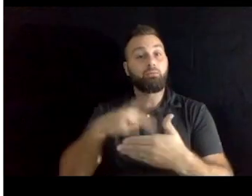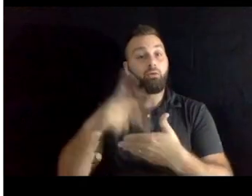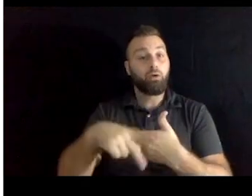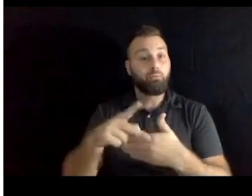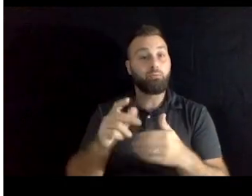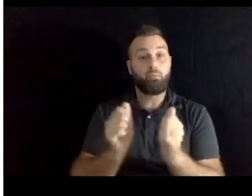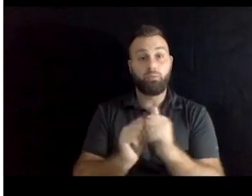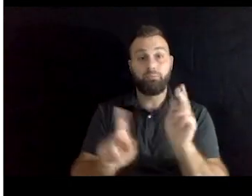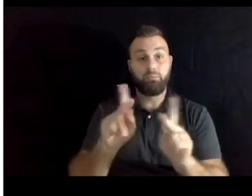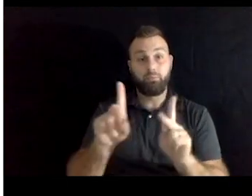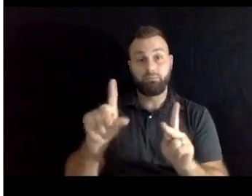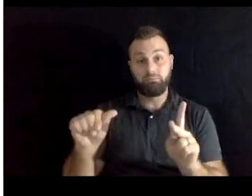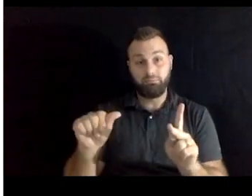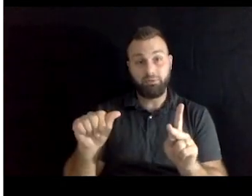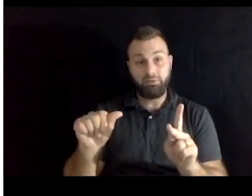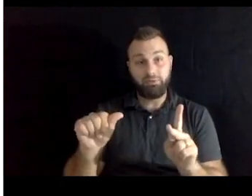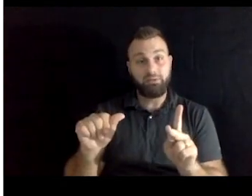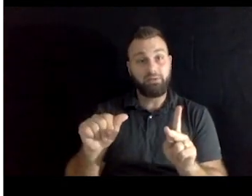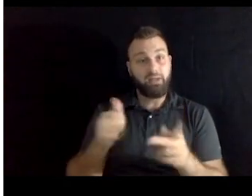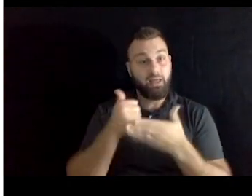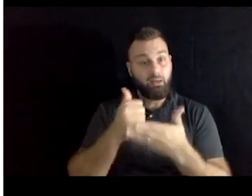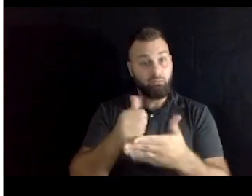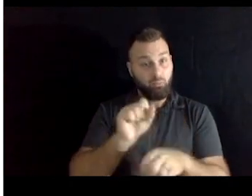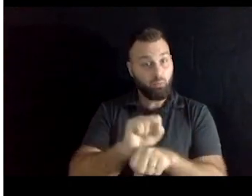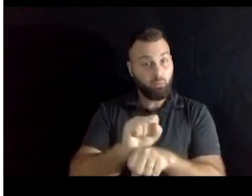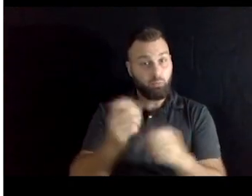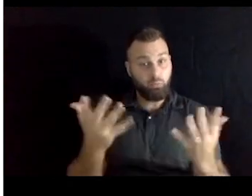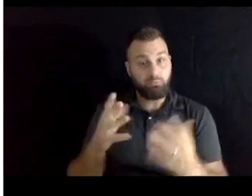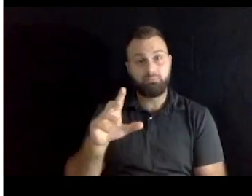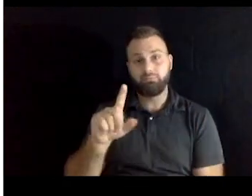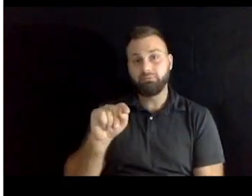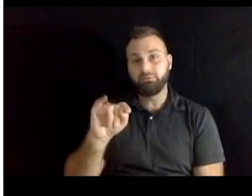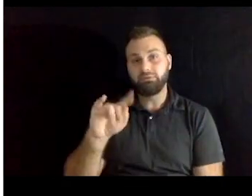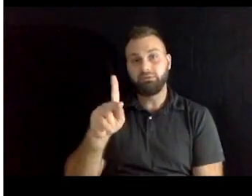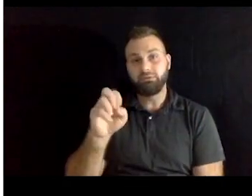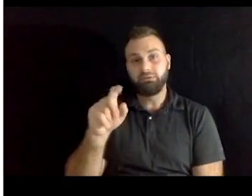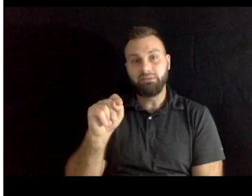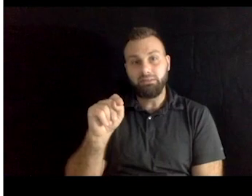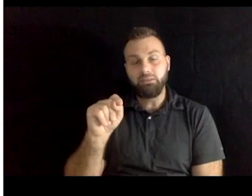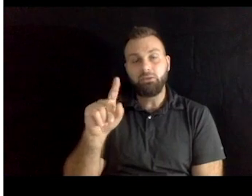disabilities get back to work is the ticket to work. Program ticket has been around for